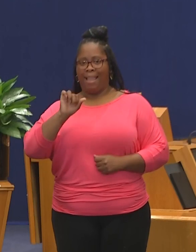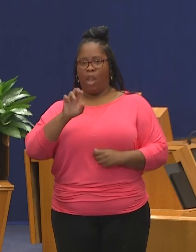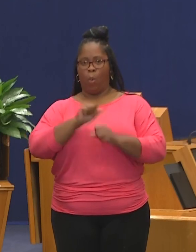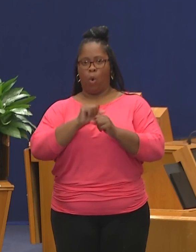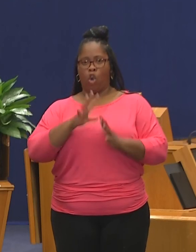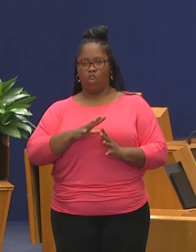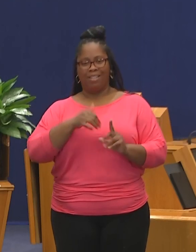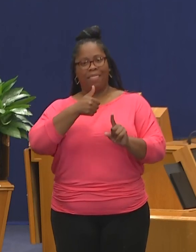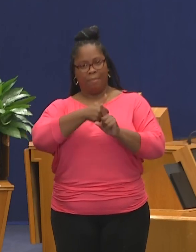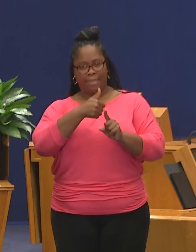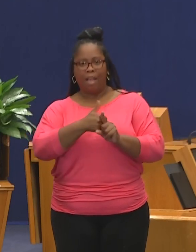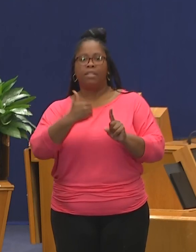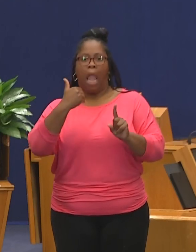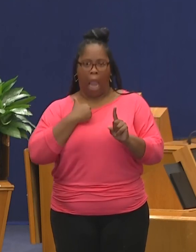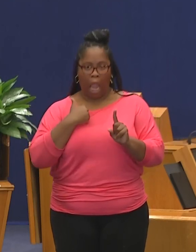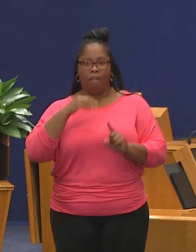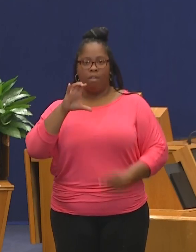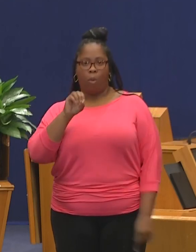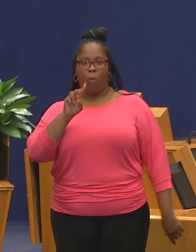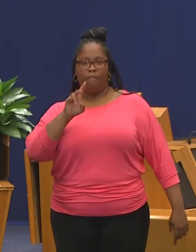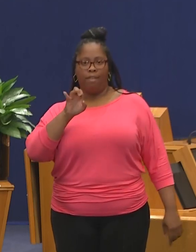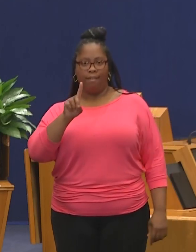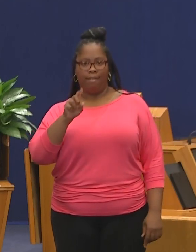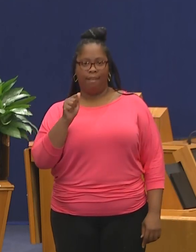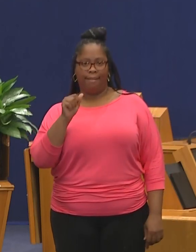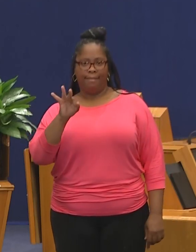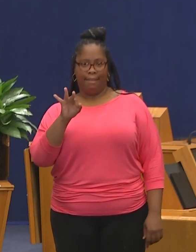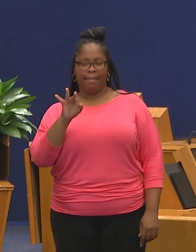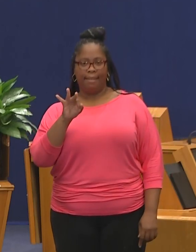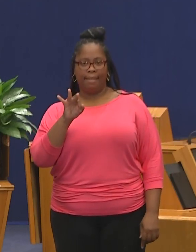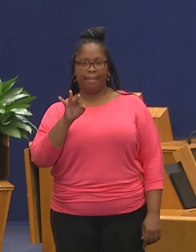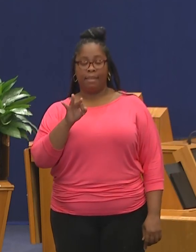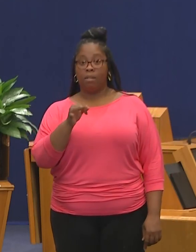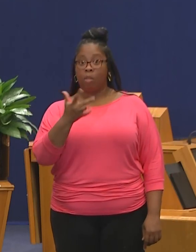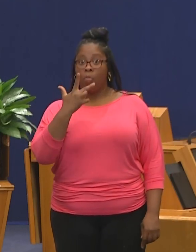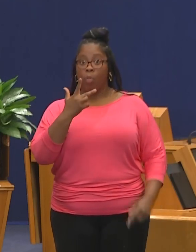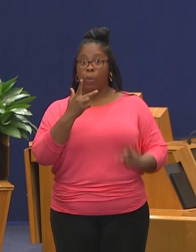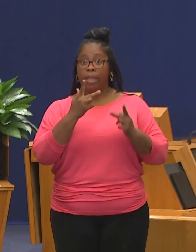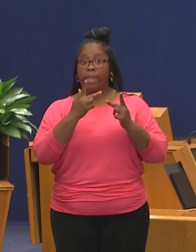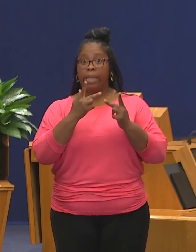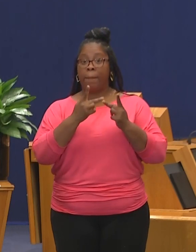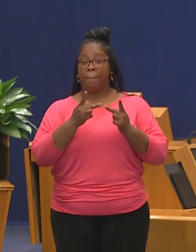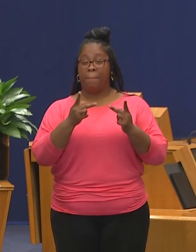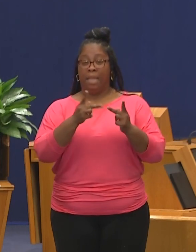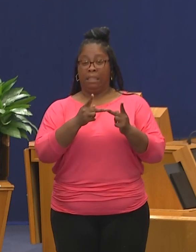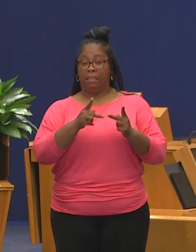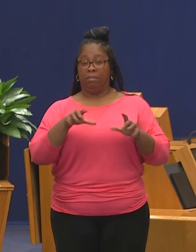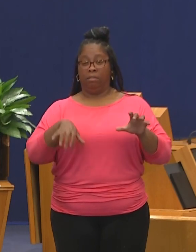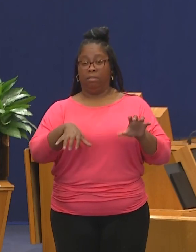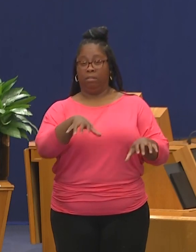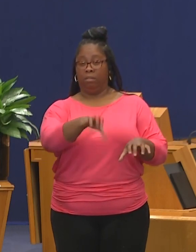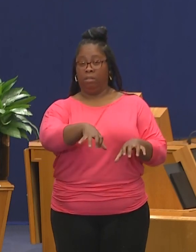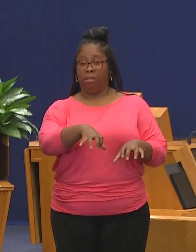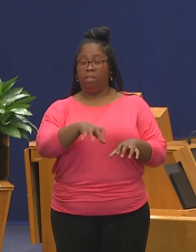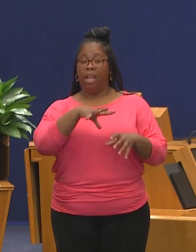WE HAVE DOCUMENTED 324 HEALTHCARE WORKERS THAT HAVE TESTED POSITIVE FOR COVID-19.